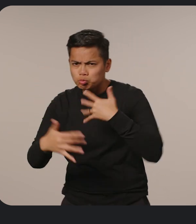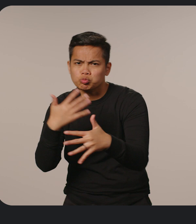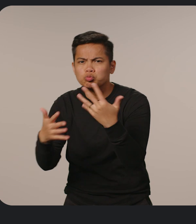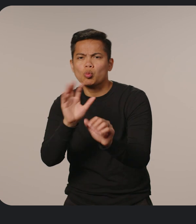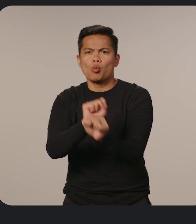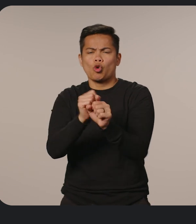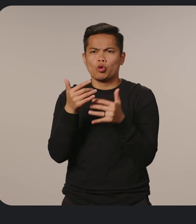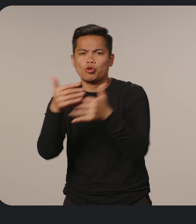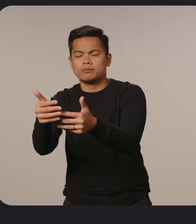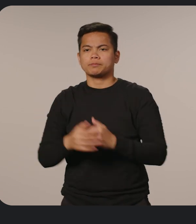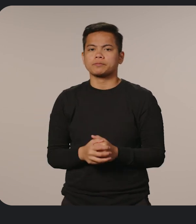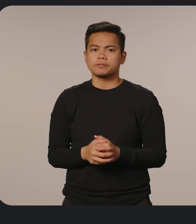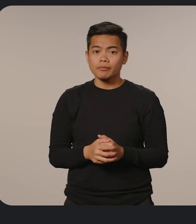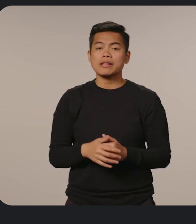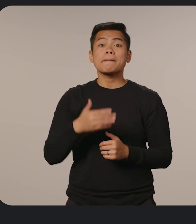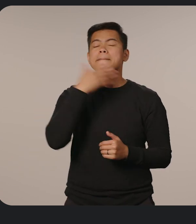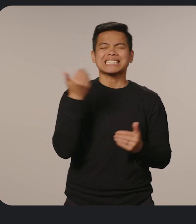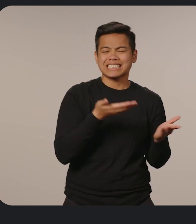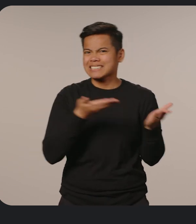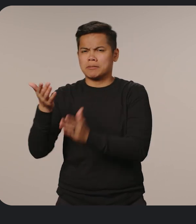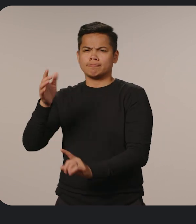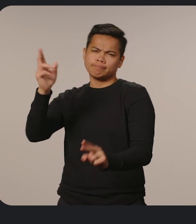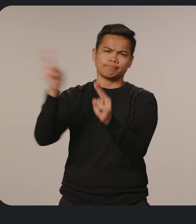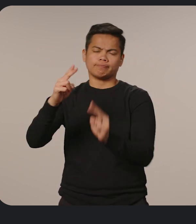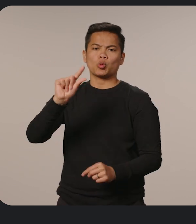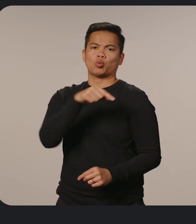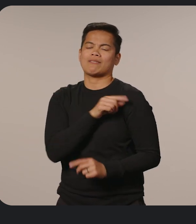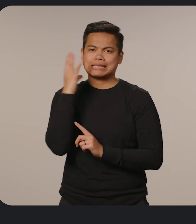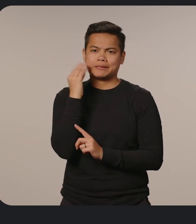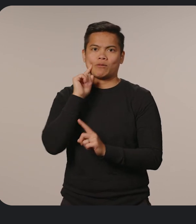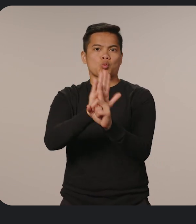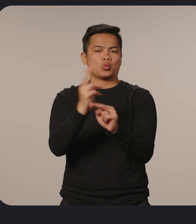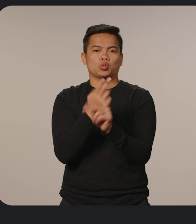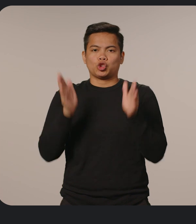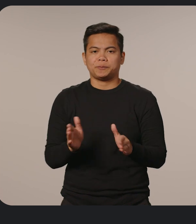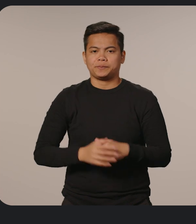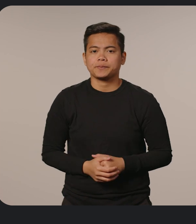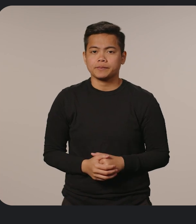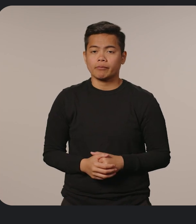workflow so you can deliver the best